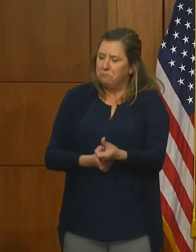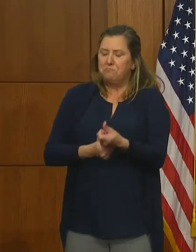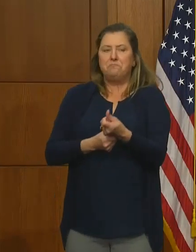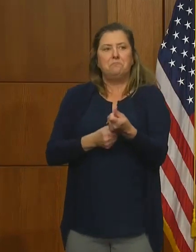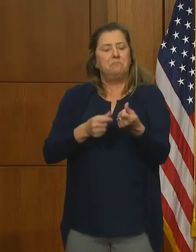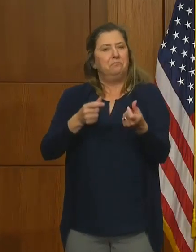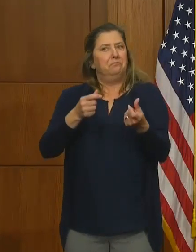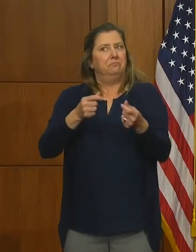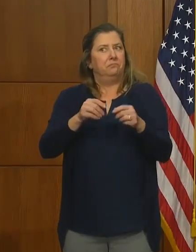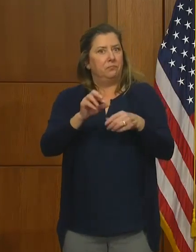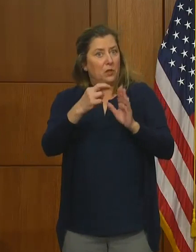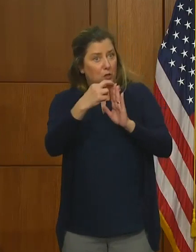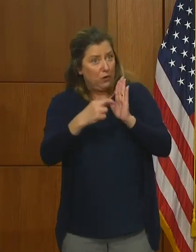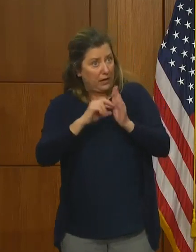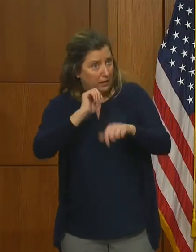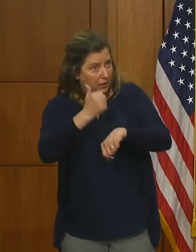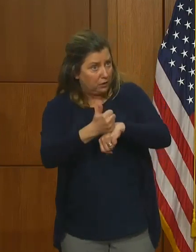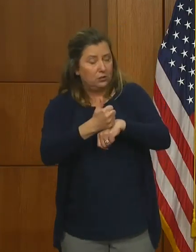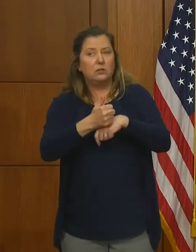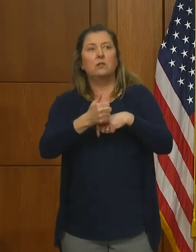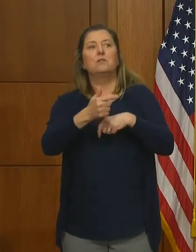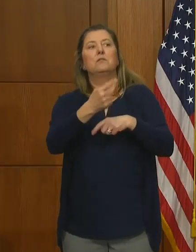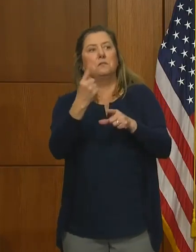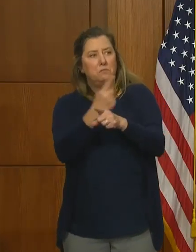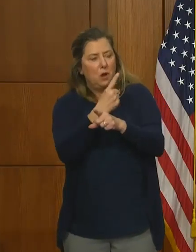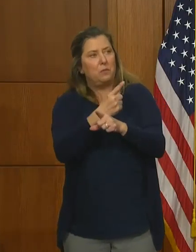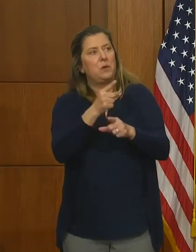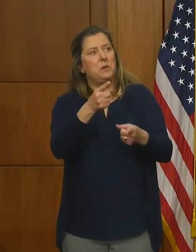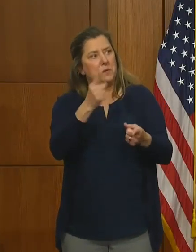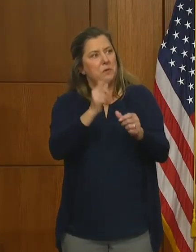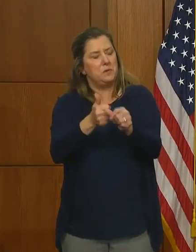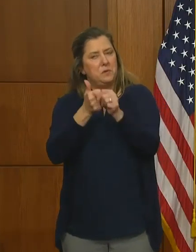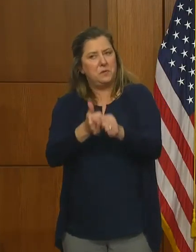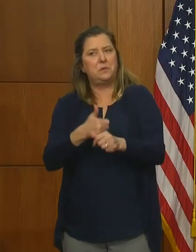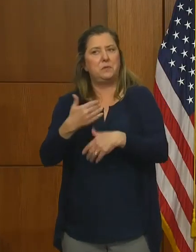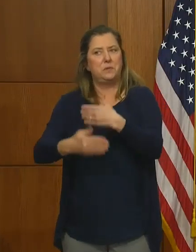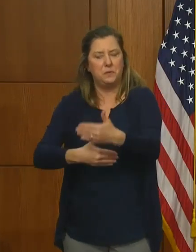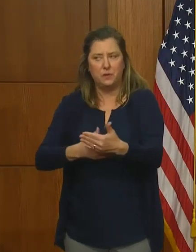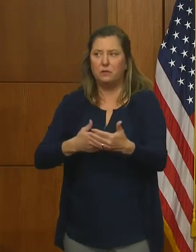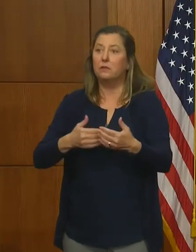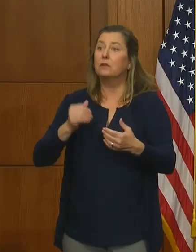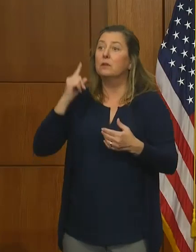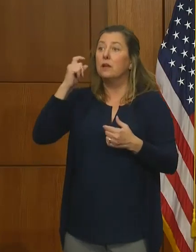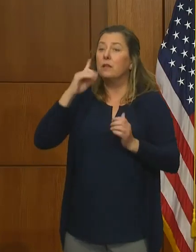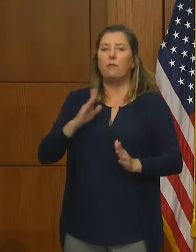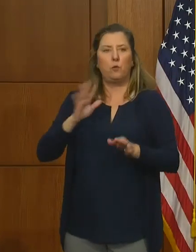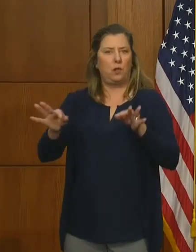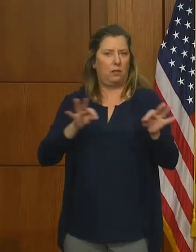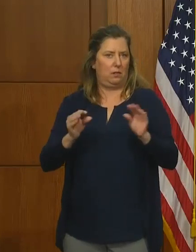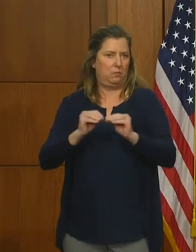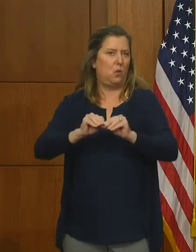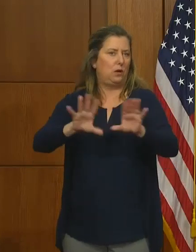HAVE CONFIDENCE. THAT THE REGULATIONS IN THE GUIDELINES THAT WERE PUT IN PLACE. ARE